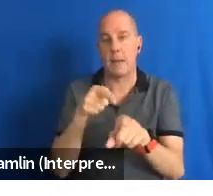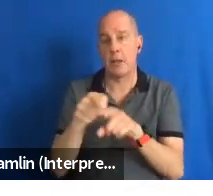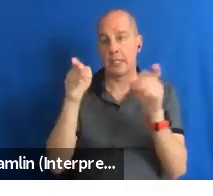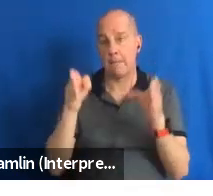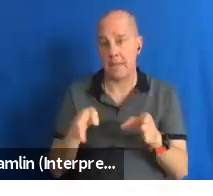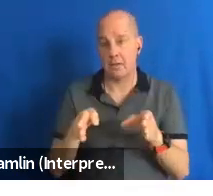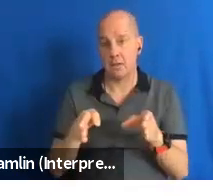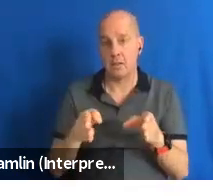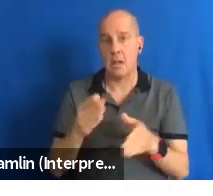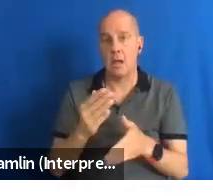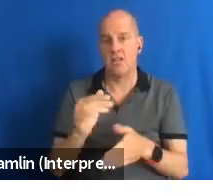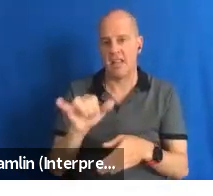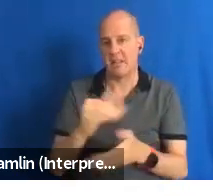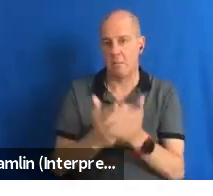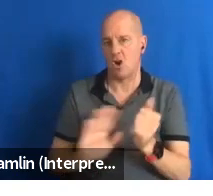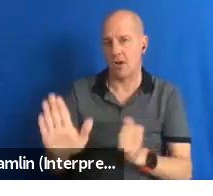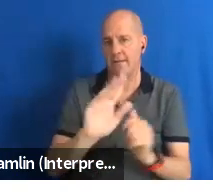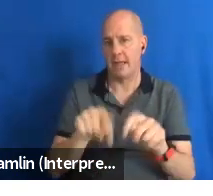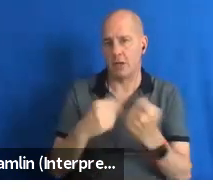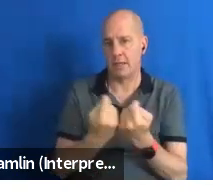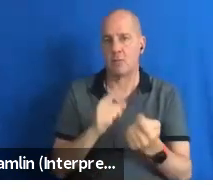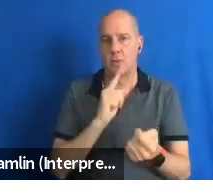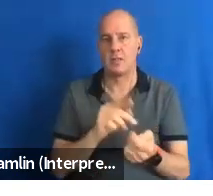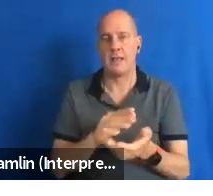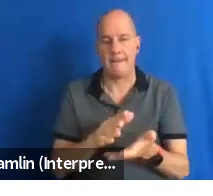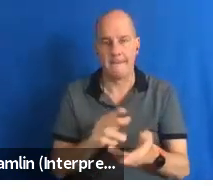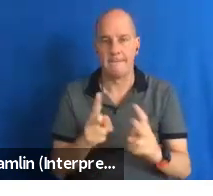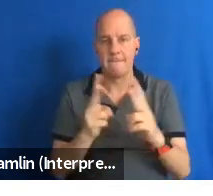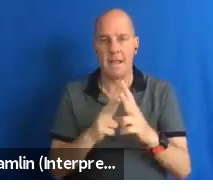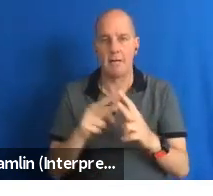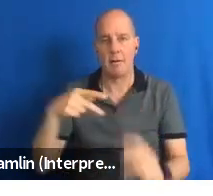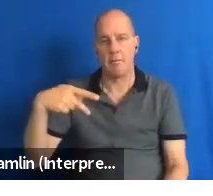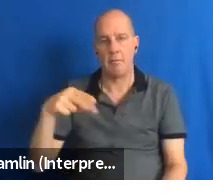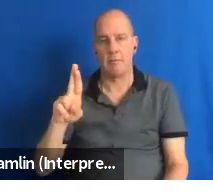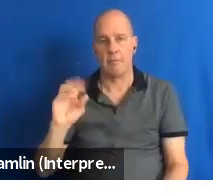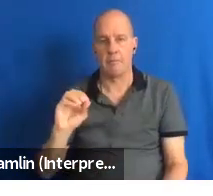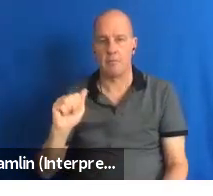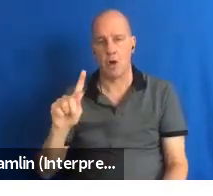of their team. And that is a very pro COVID 19 and proactive approach that they took a number of